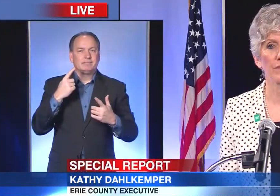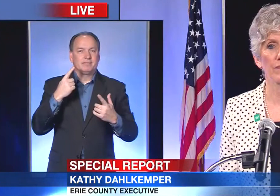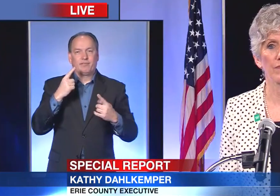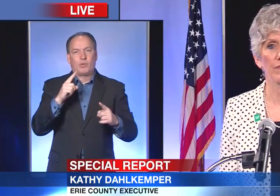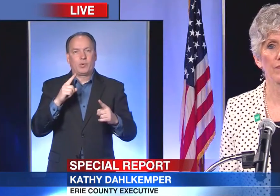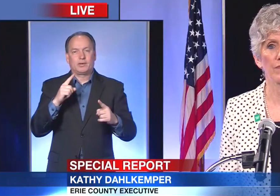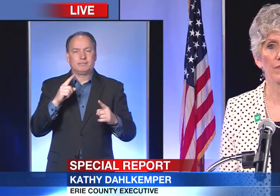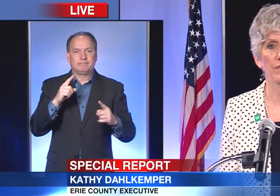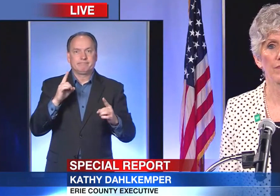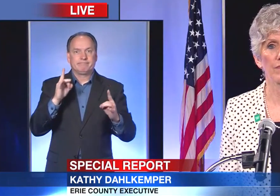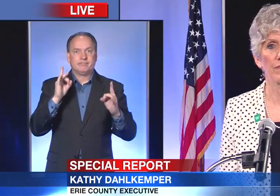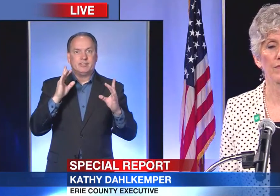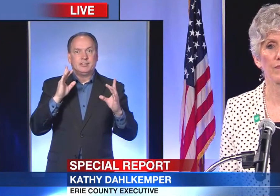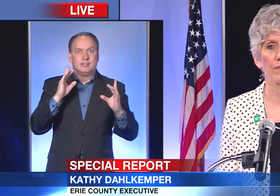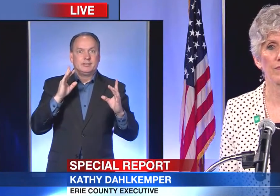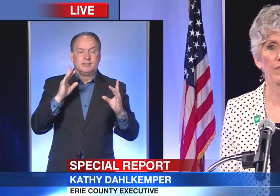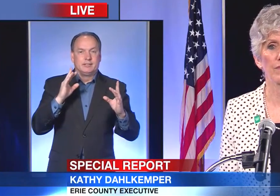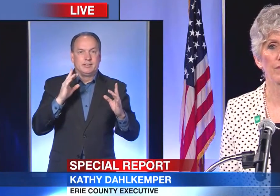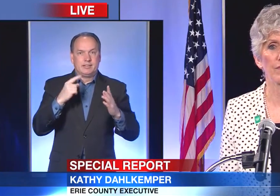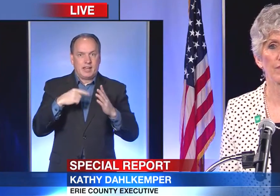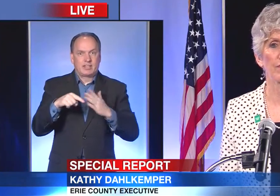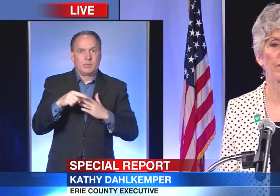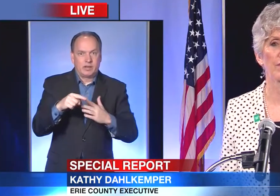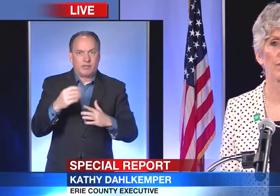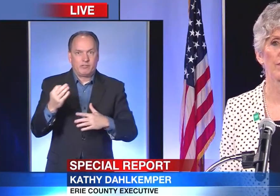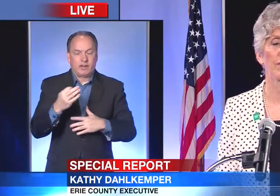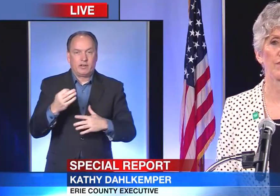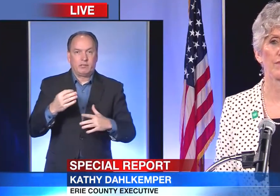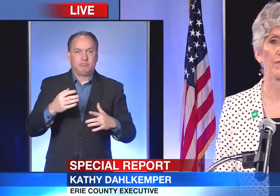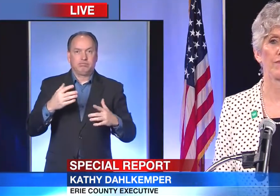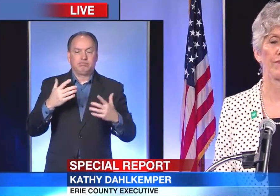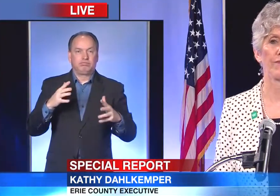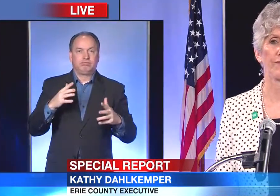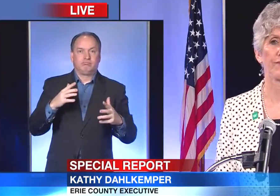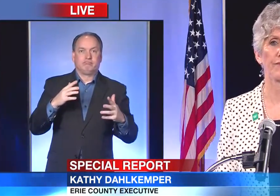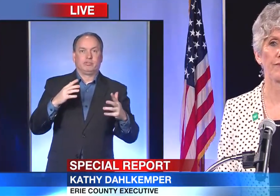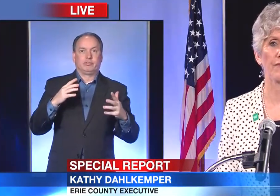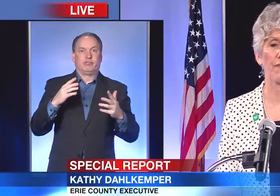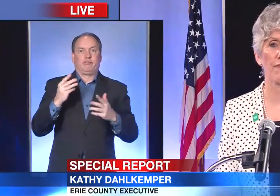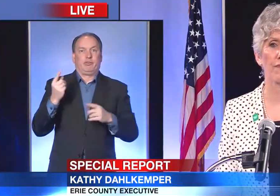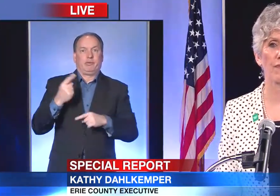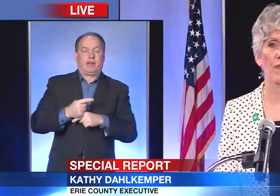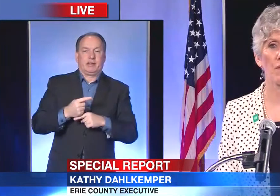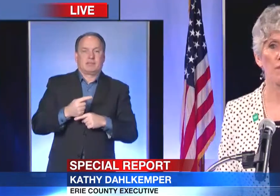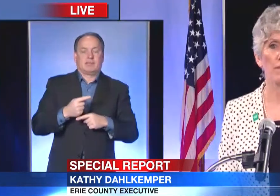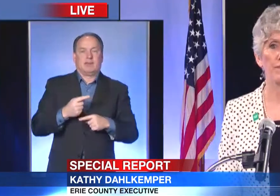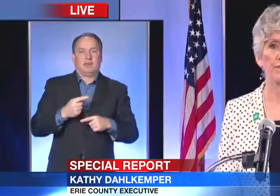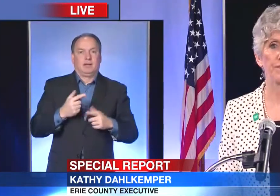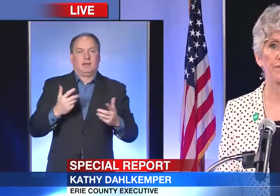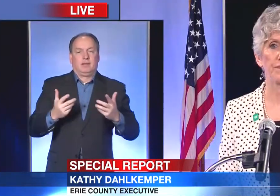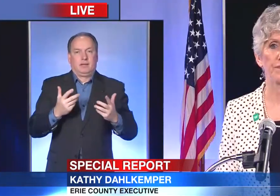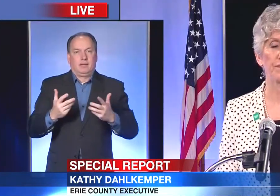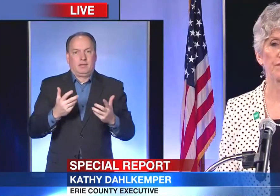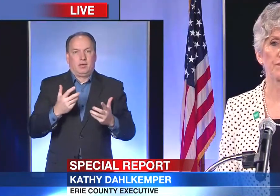IN SOME WAYS IS THAT SETTING US UP FOR JUST A NIGHTMARE AS WE RUSH TOWARD NEXT FRIDAY ONLY